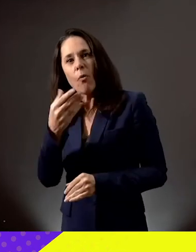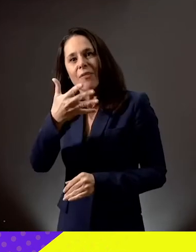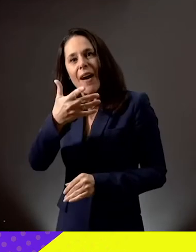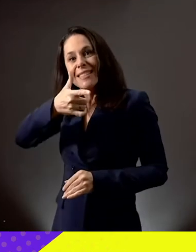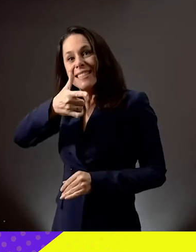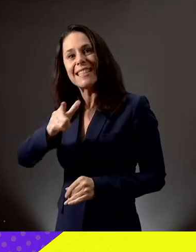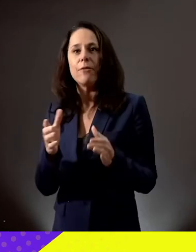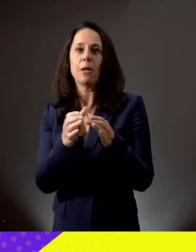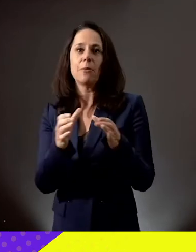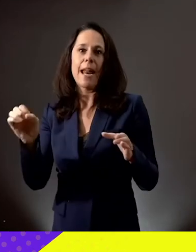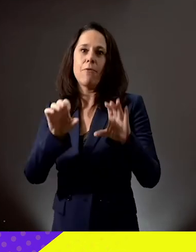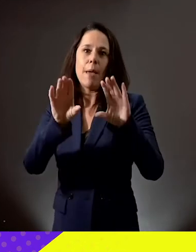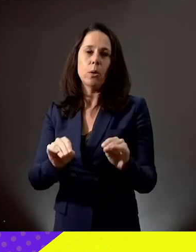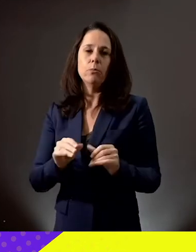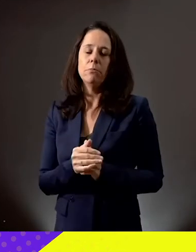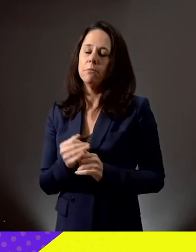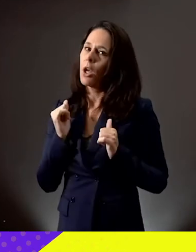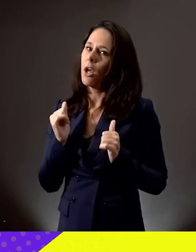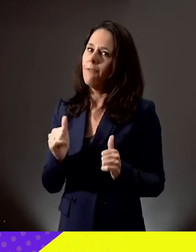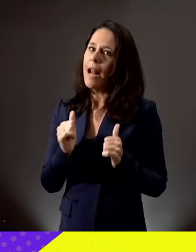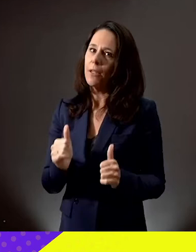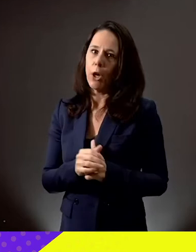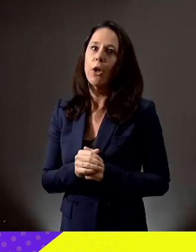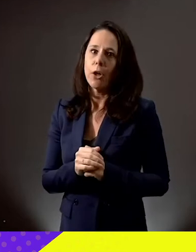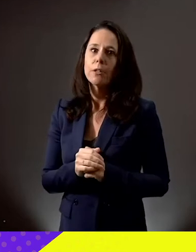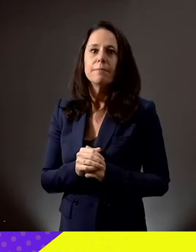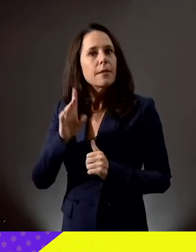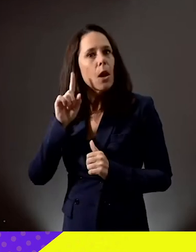which is wonderful. My colleague told me this morning even more have joined.